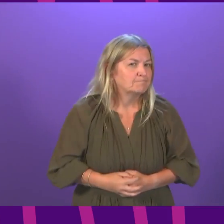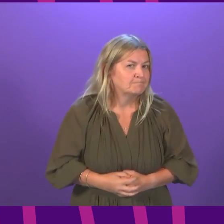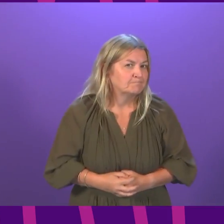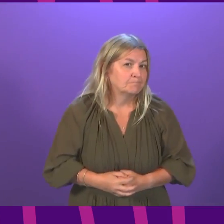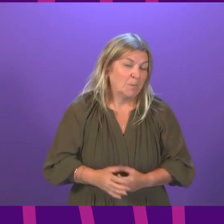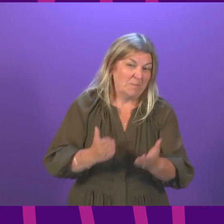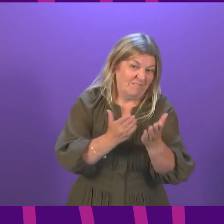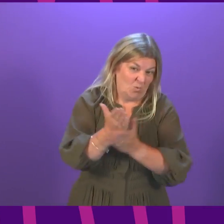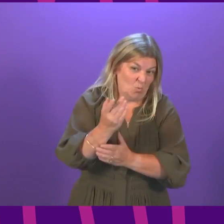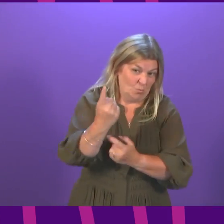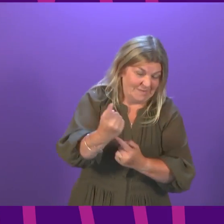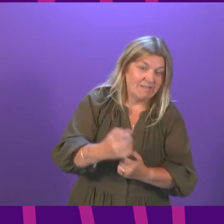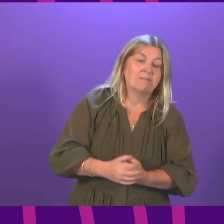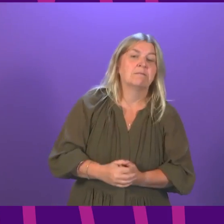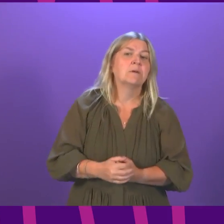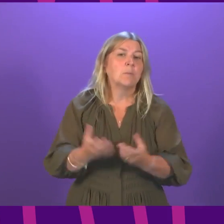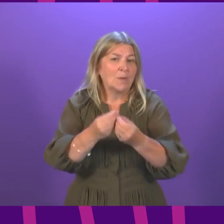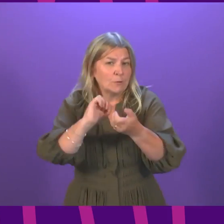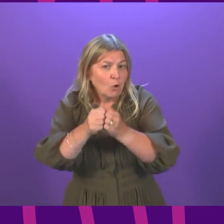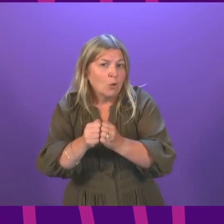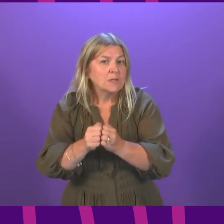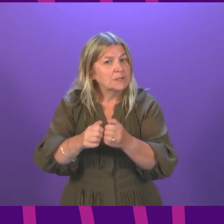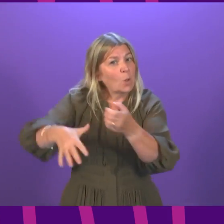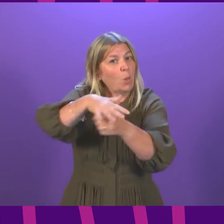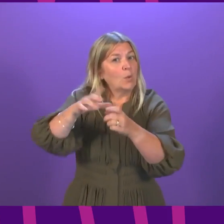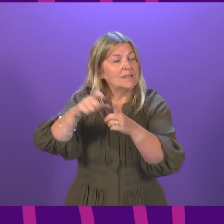and with colleagues locally and across government.